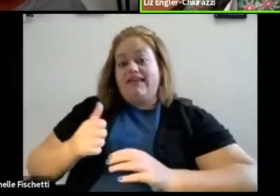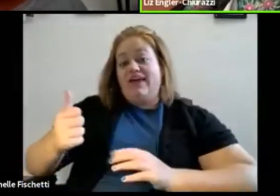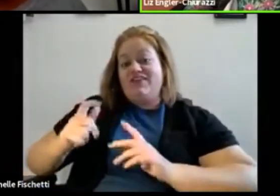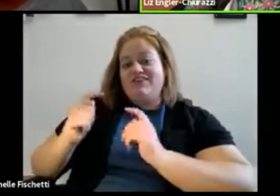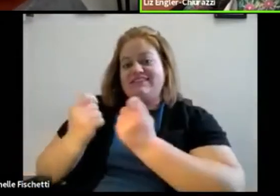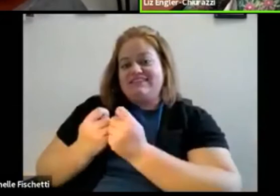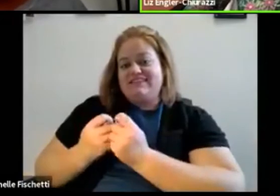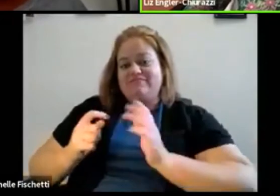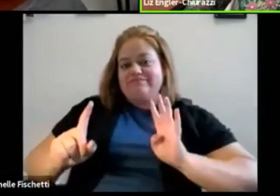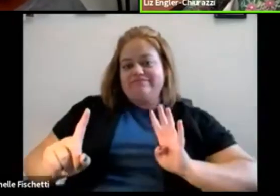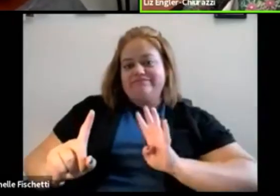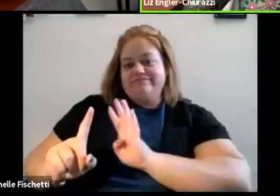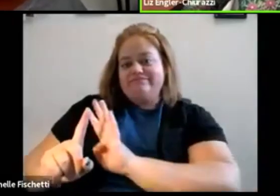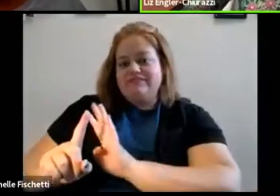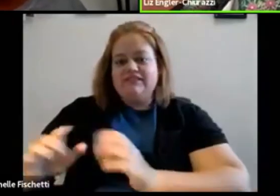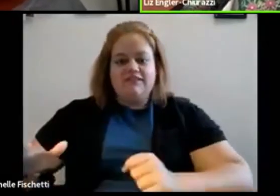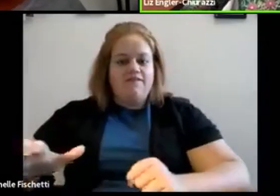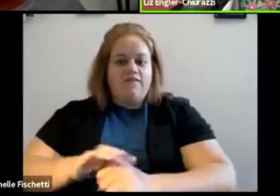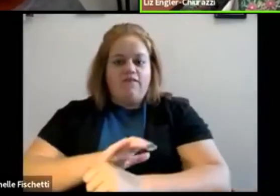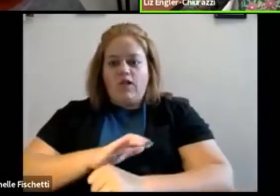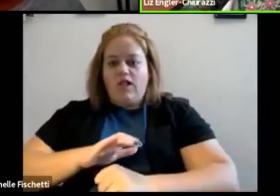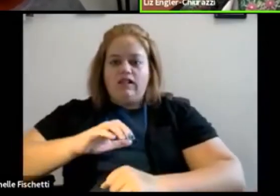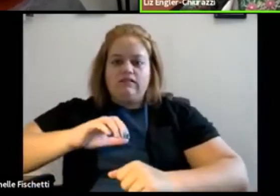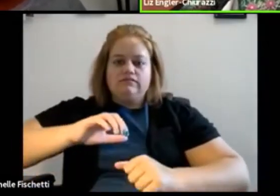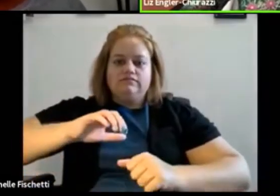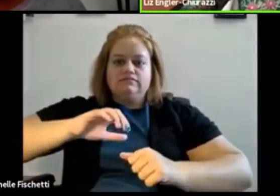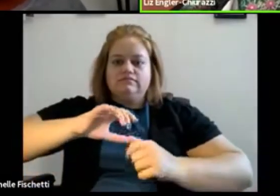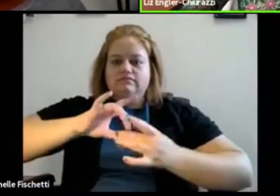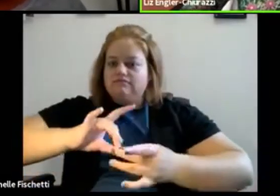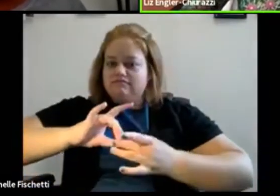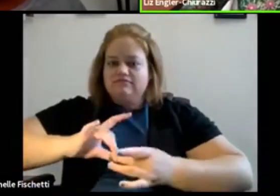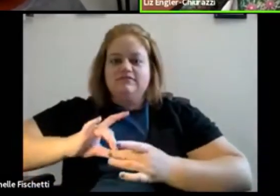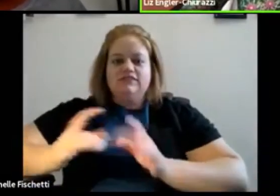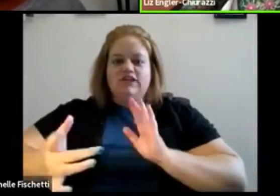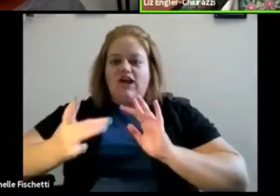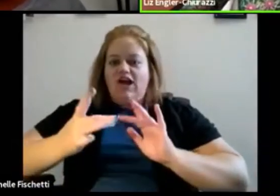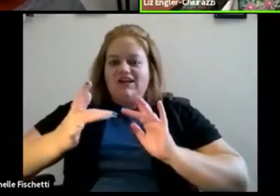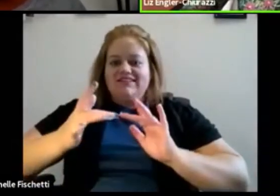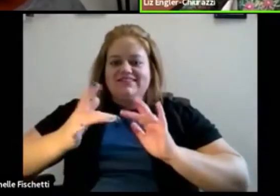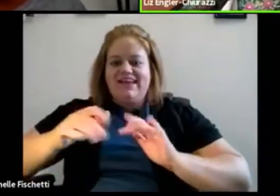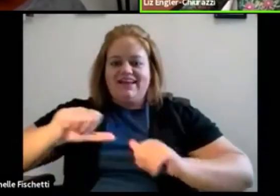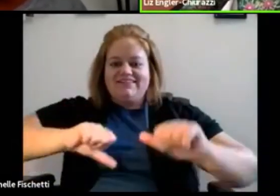it's a full contact sport again on roller skates which is extra tricky and